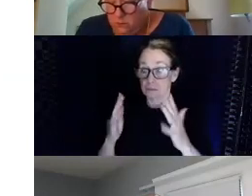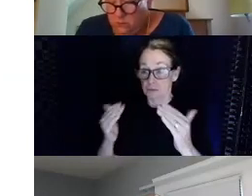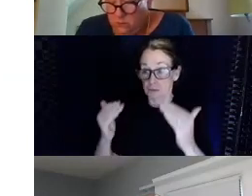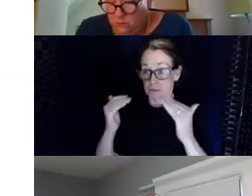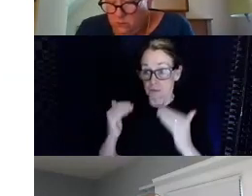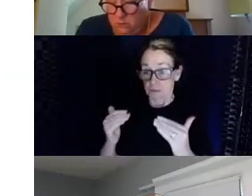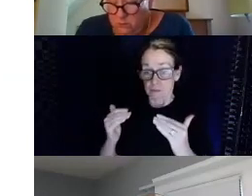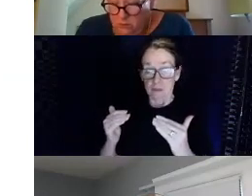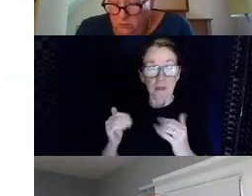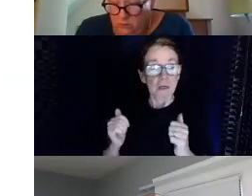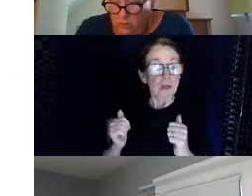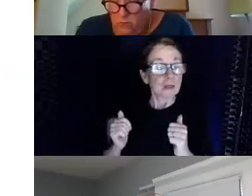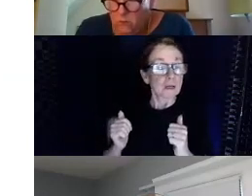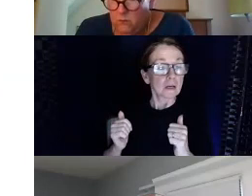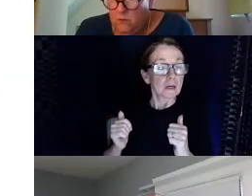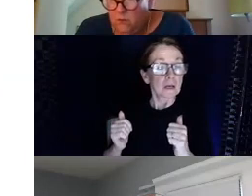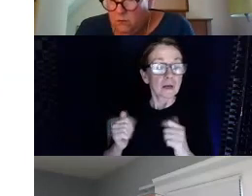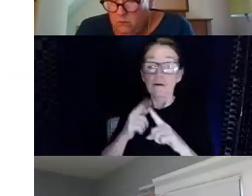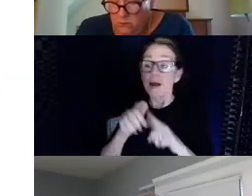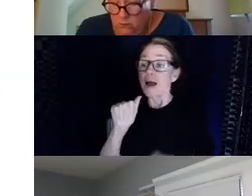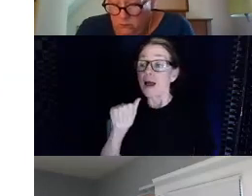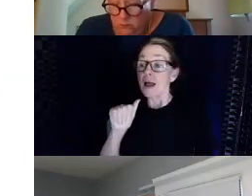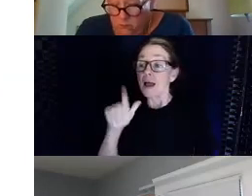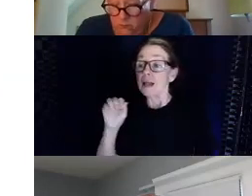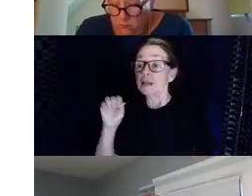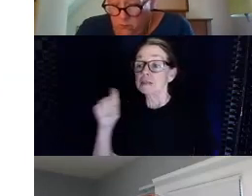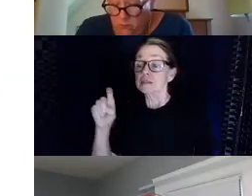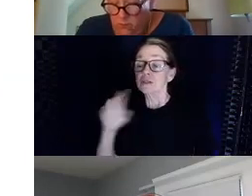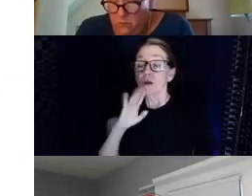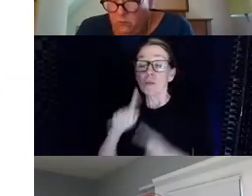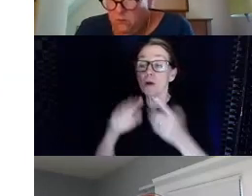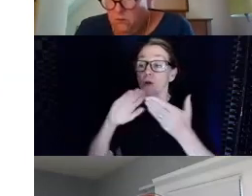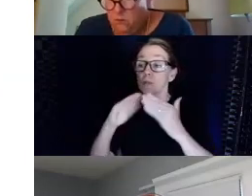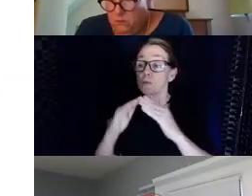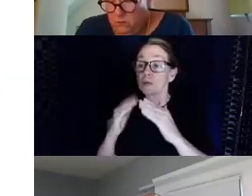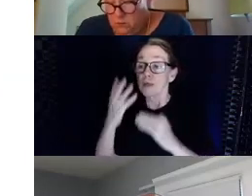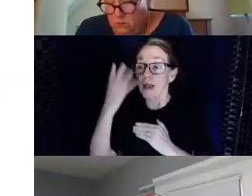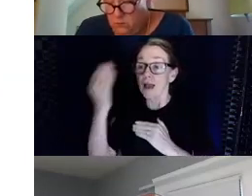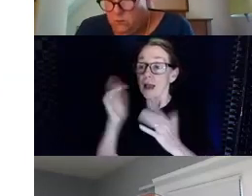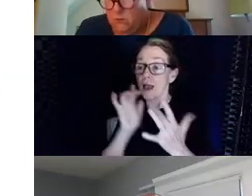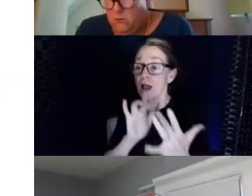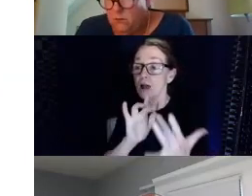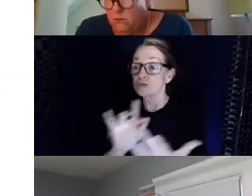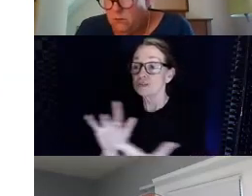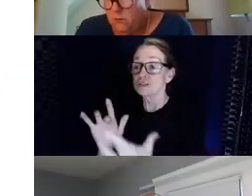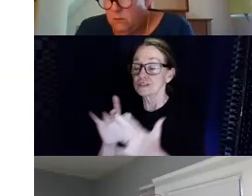AND THEN WE TALKED ABOUT OUTREACH TO THE DIFFERENT NETWORKS IN THE DEAF COMMUNITY.